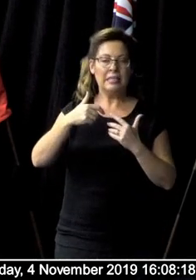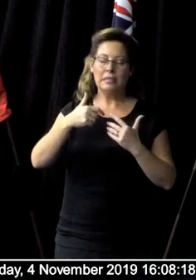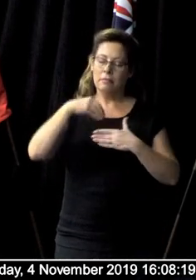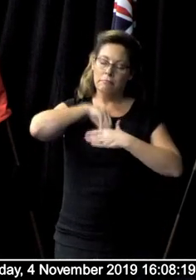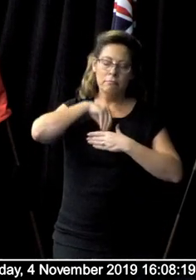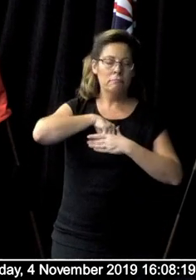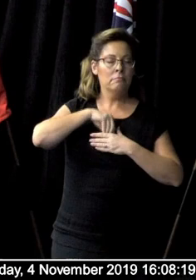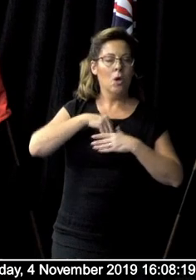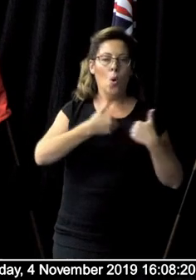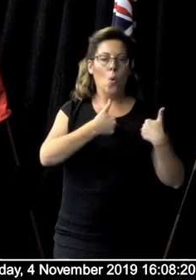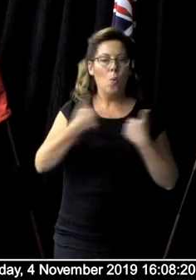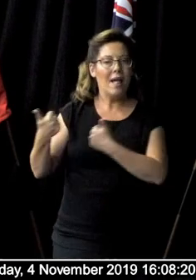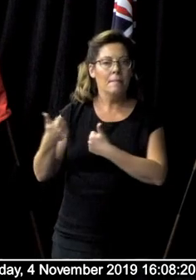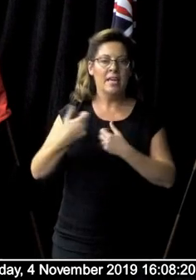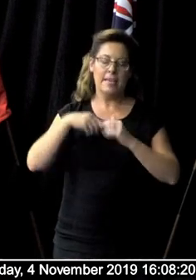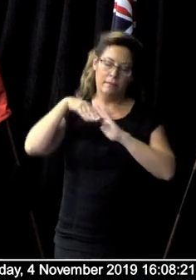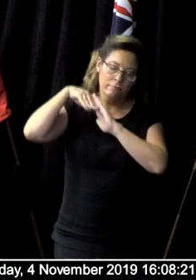there to send him somewhere where I thought